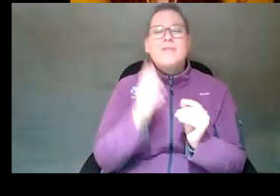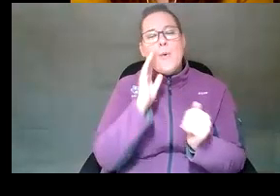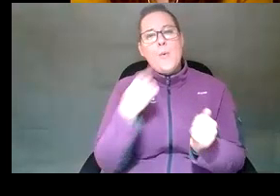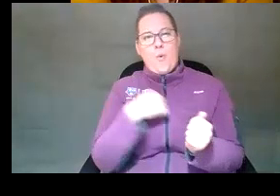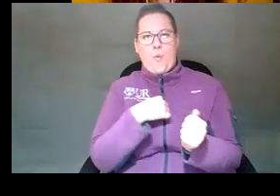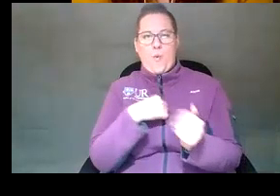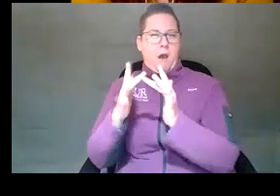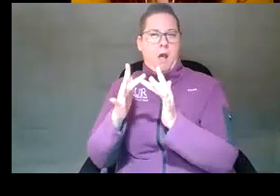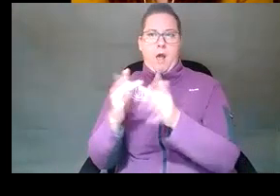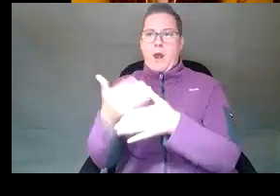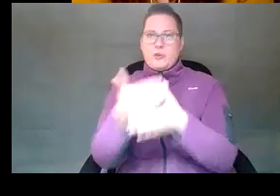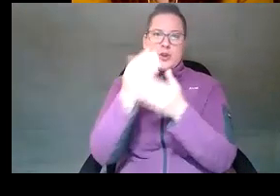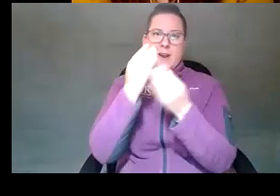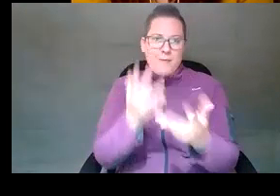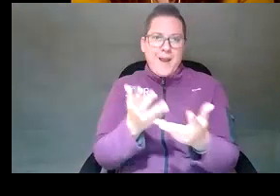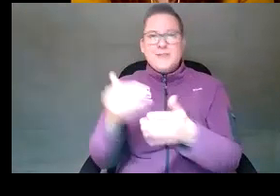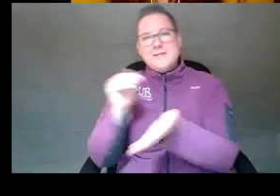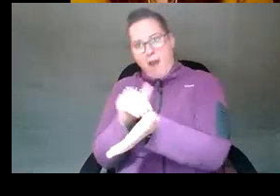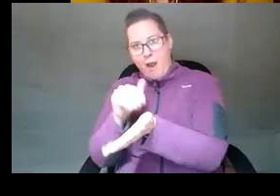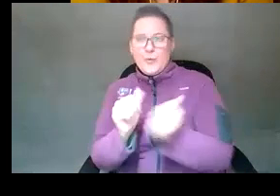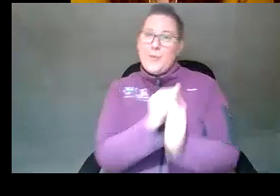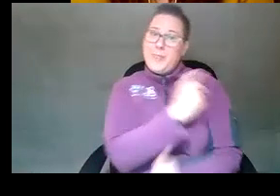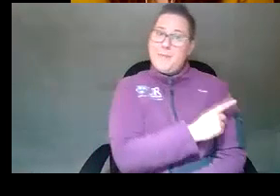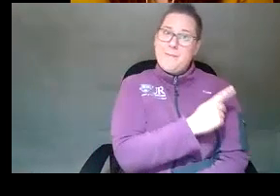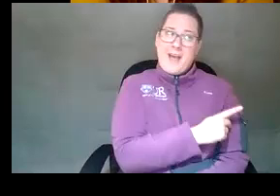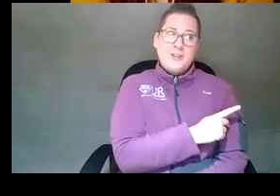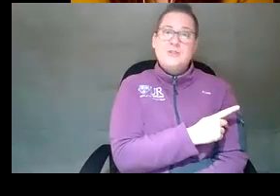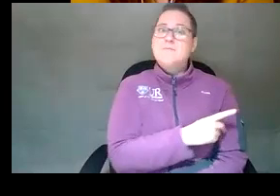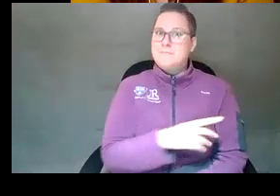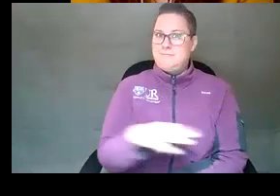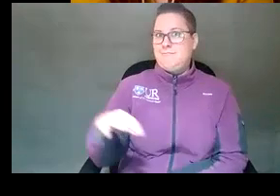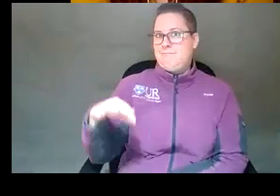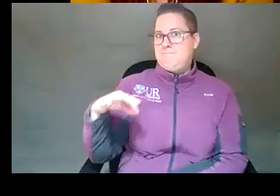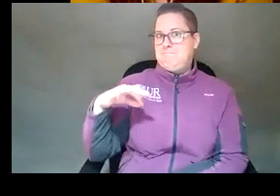share information and communicate has really been a benefit from the provider's perspective